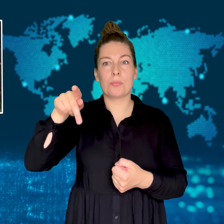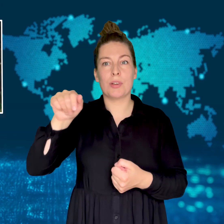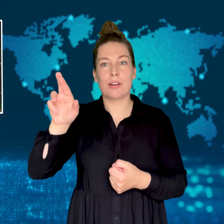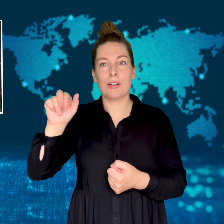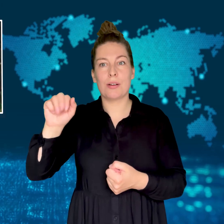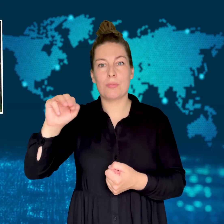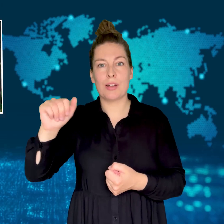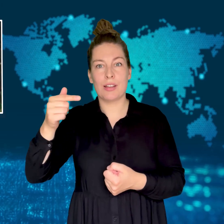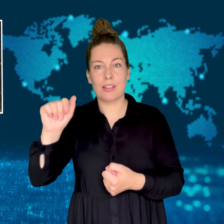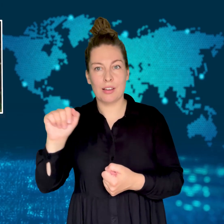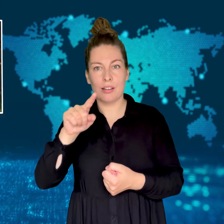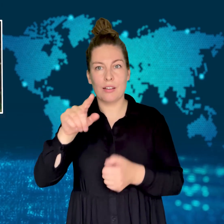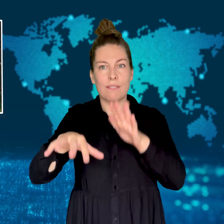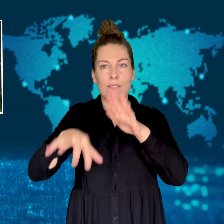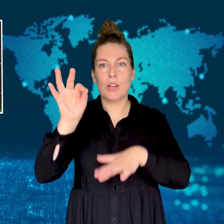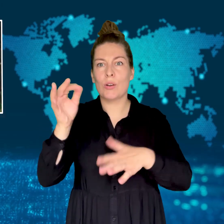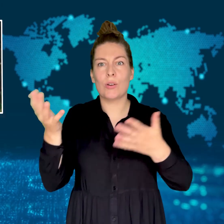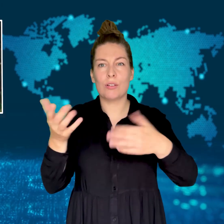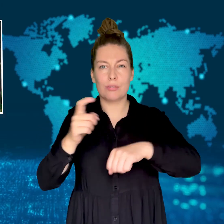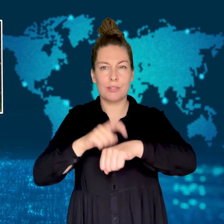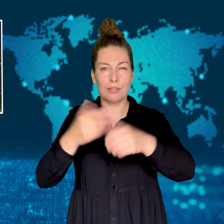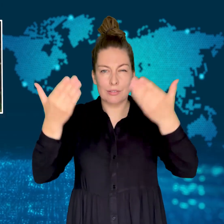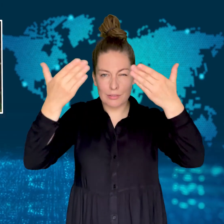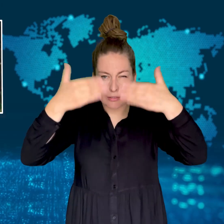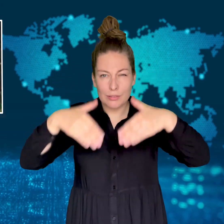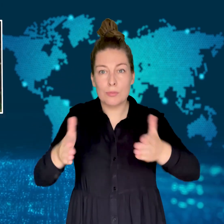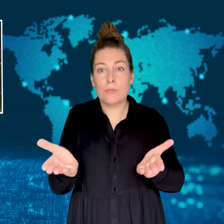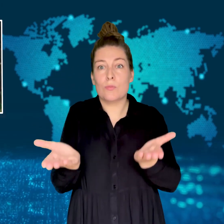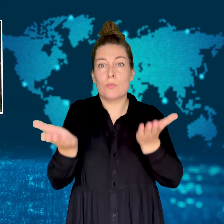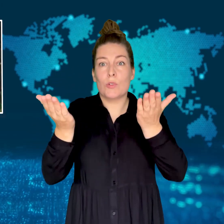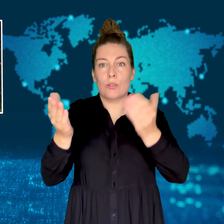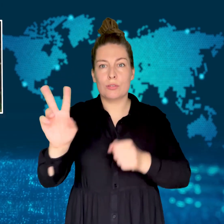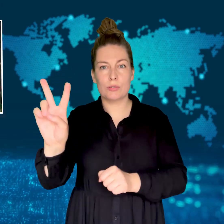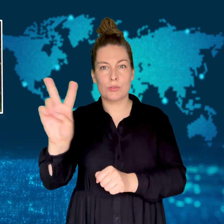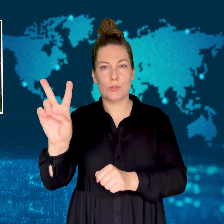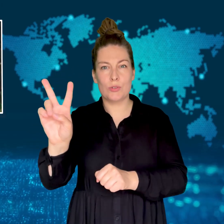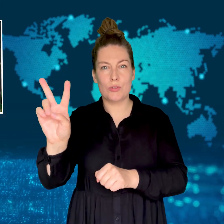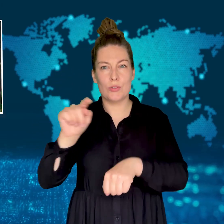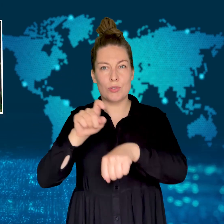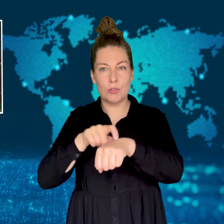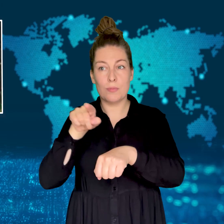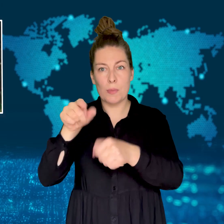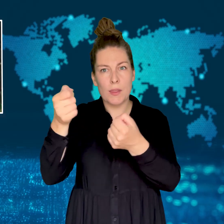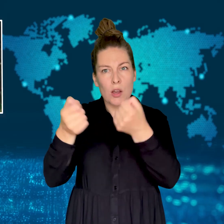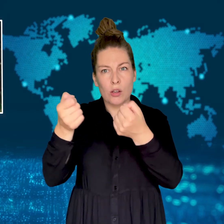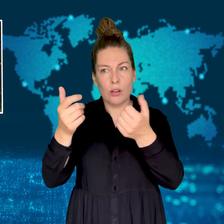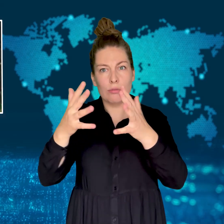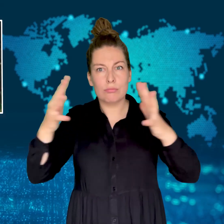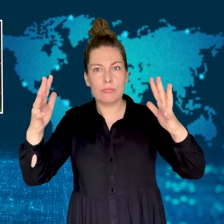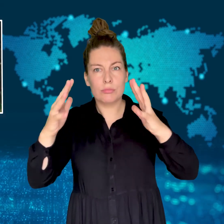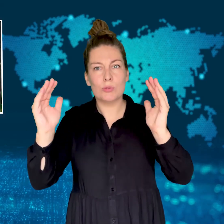It is not known if the man inside died during the fire or not.